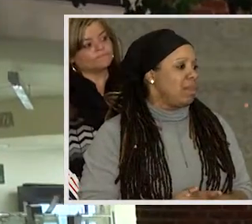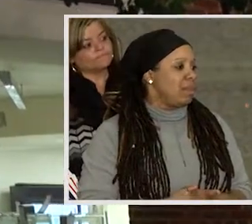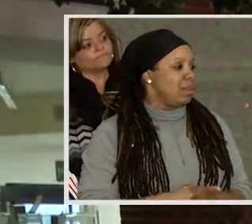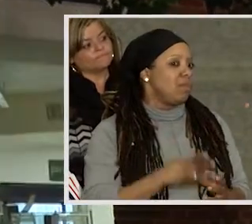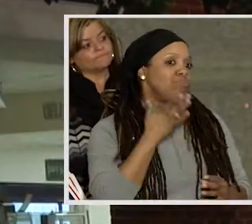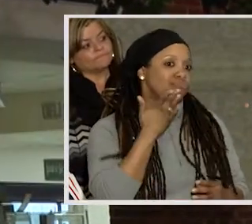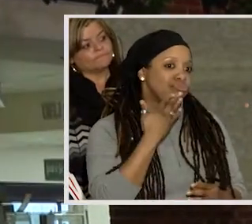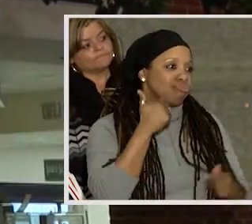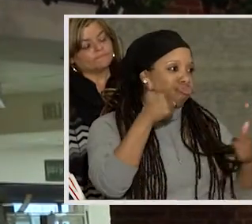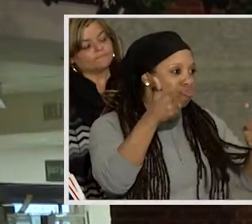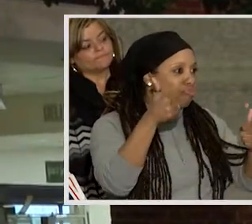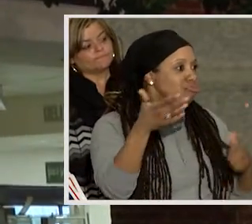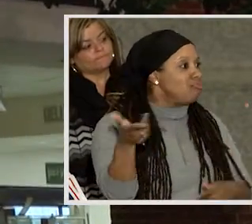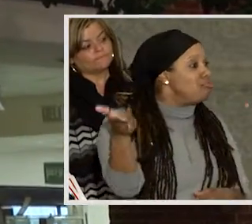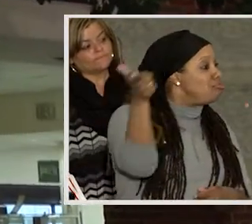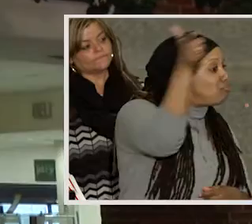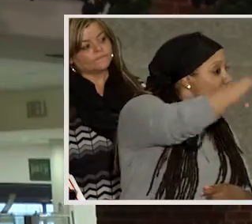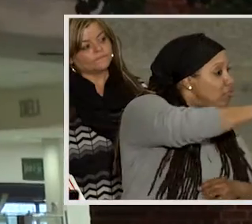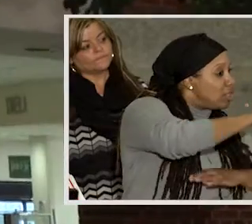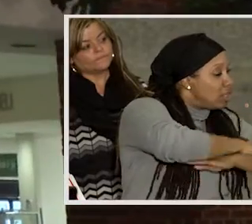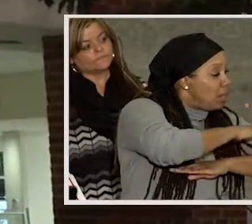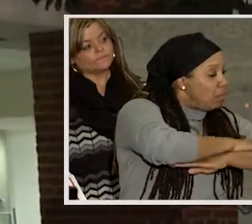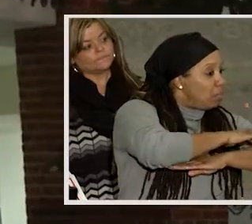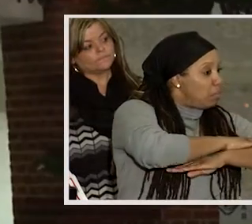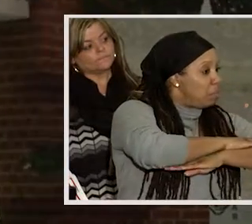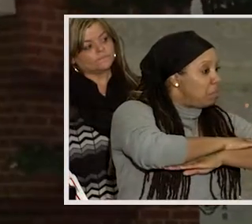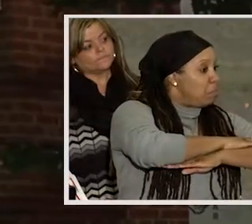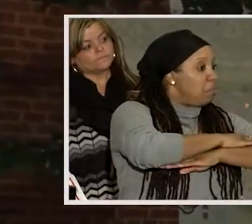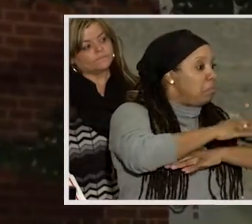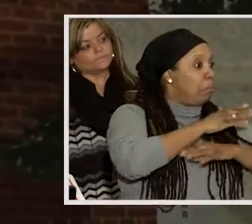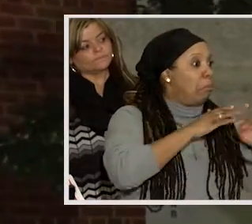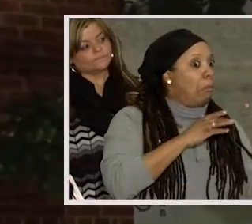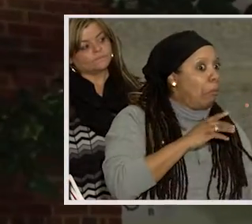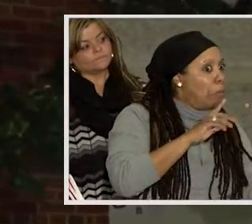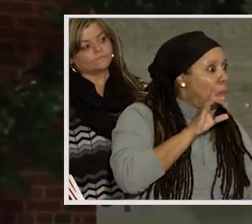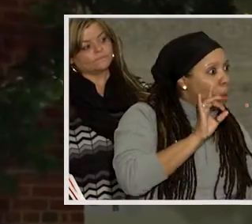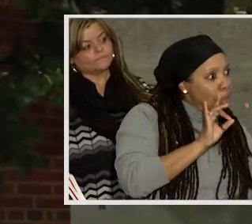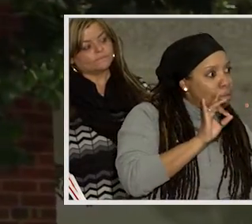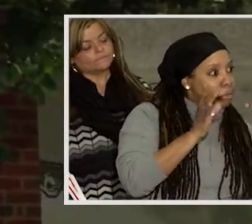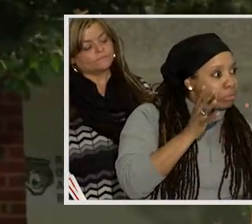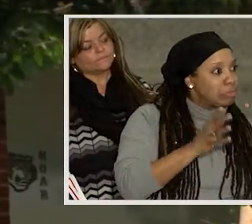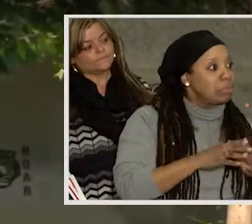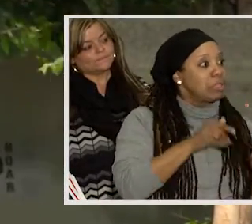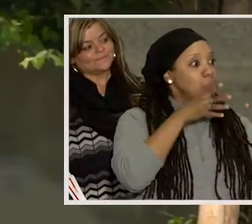MY NAME IS MARGUERITE AND I LIVE IN WARD 3.